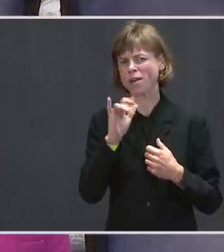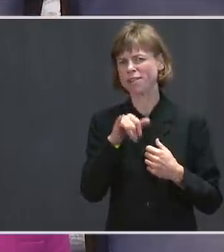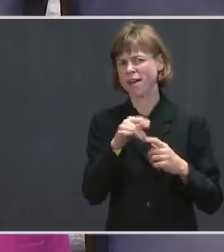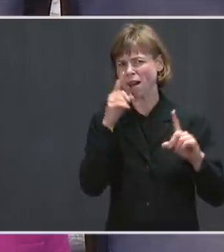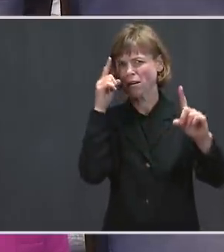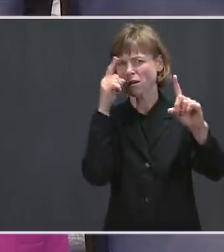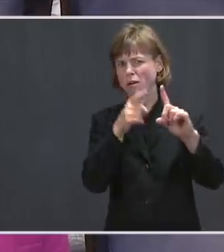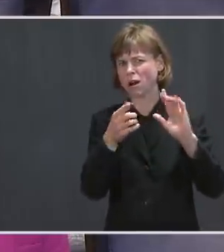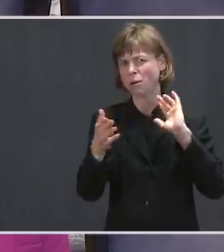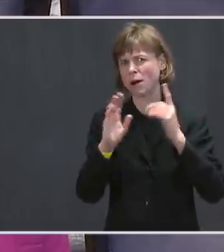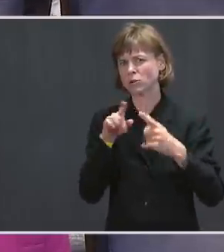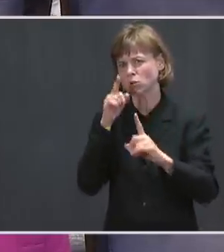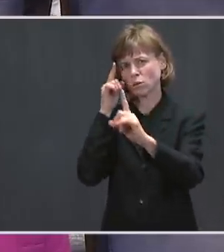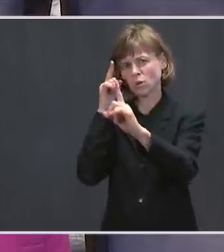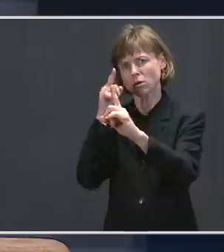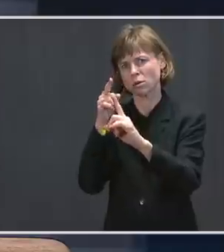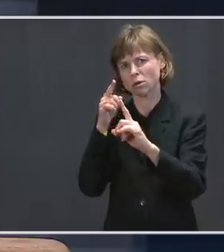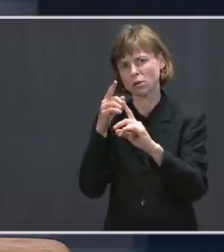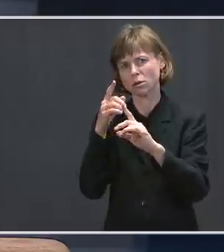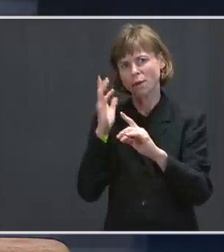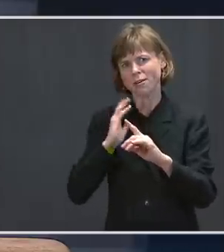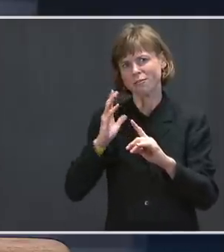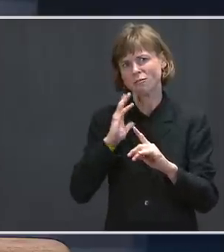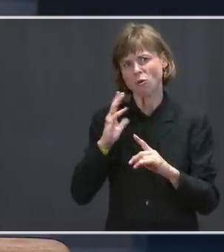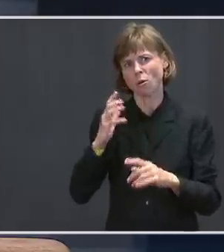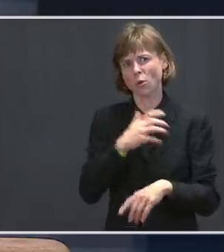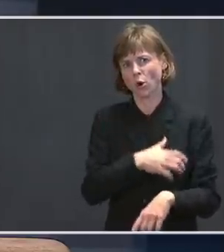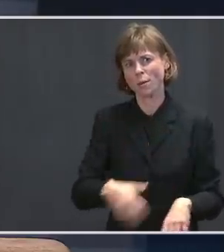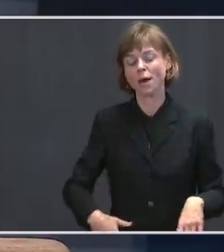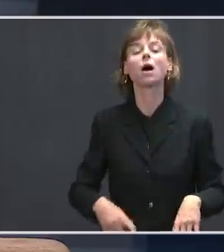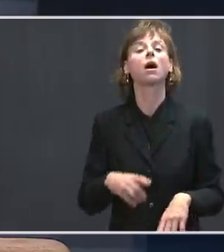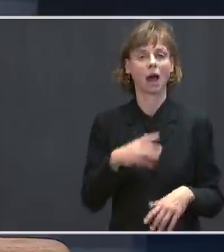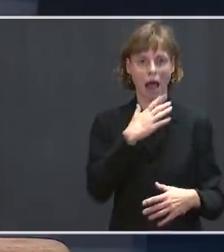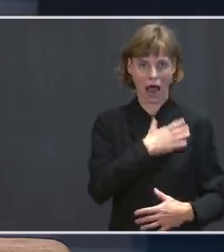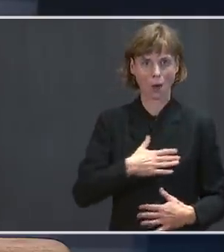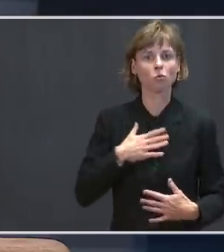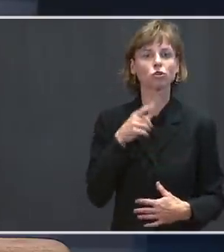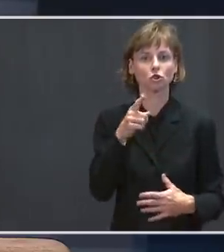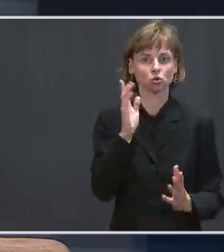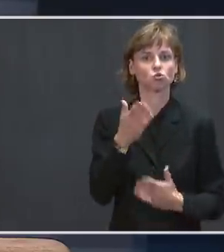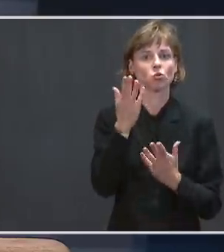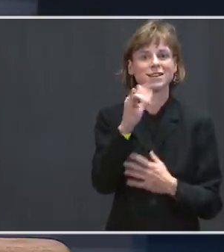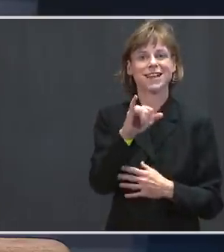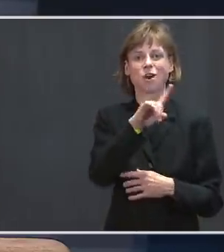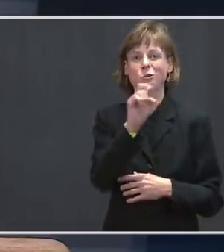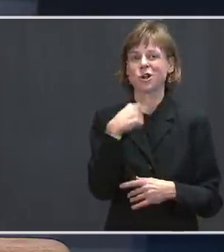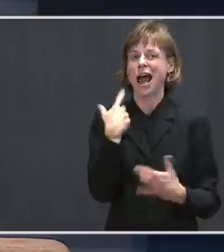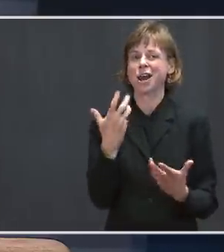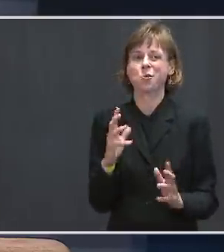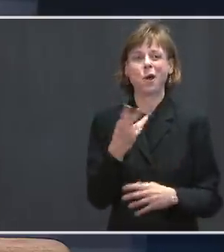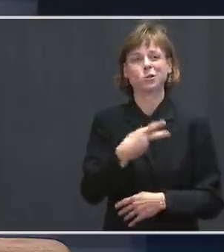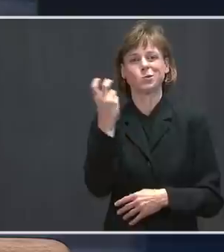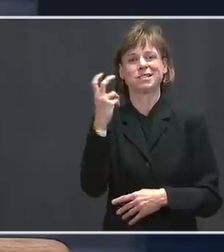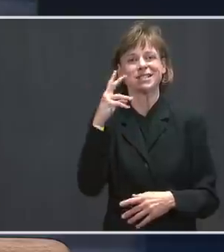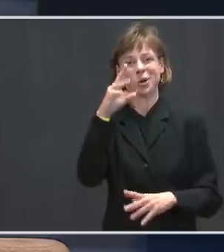led by former Ambassador Grenell? Mr. Sullivan: I appreciate you raising the question. I didn't want to steal the president's thunder, but since you asked it directly,